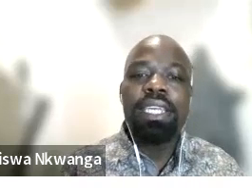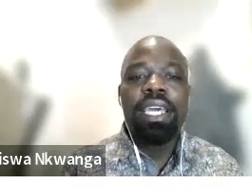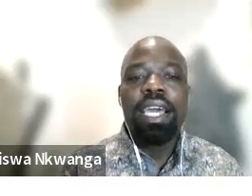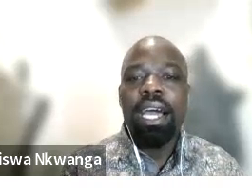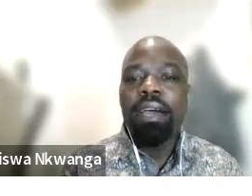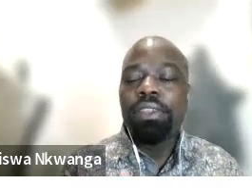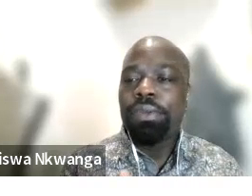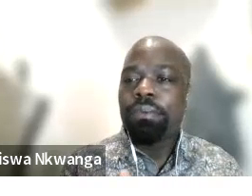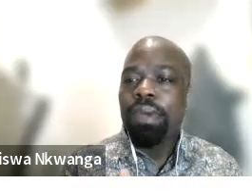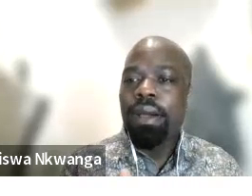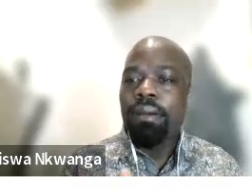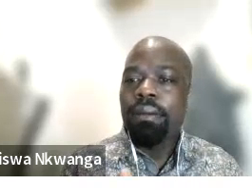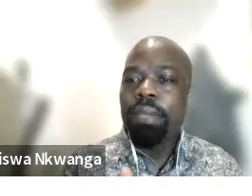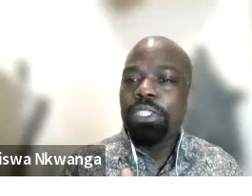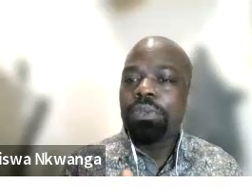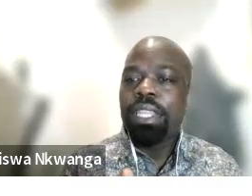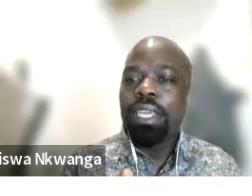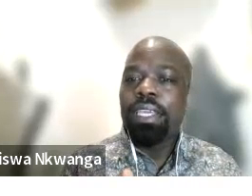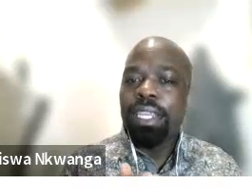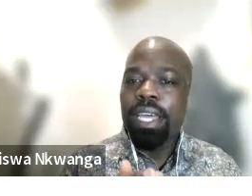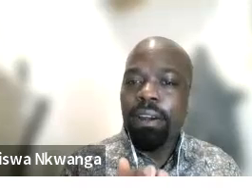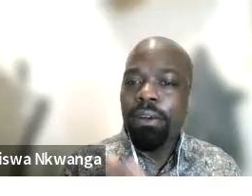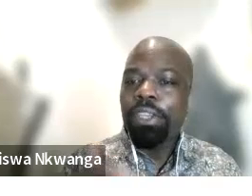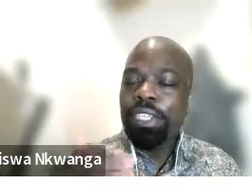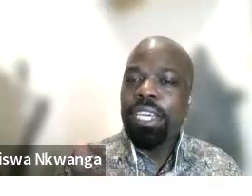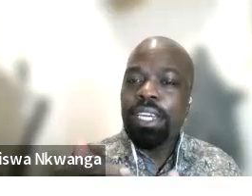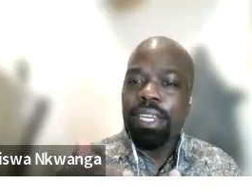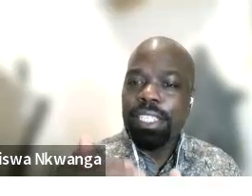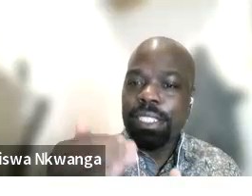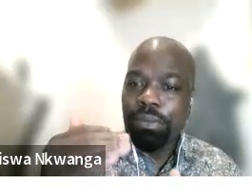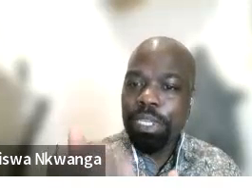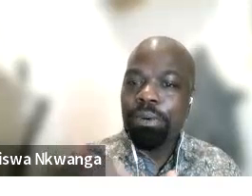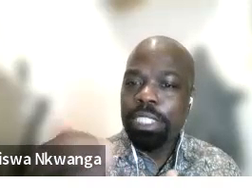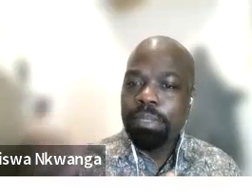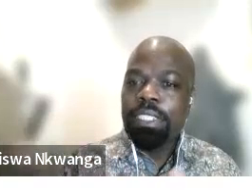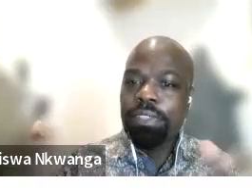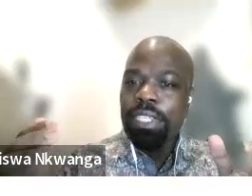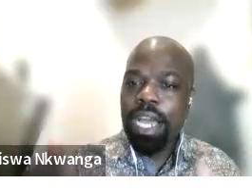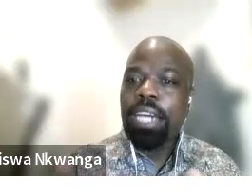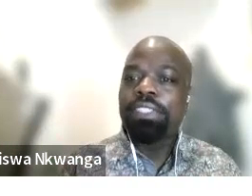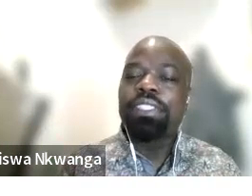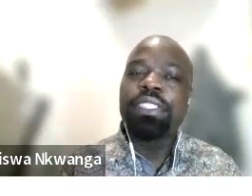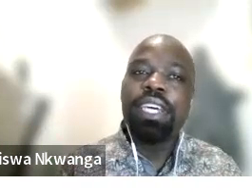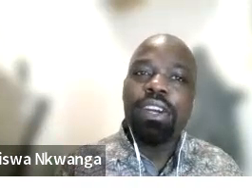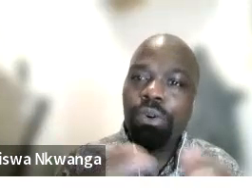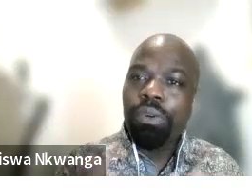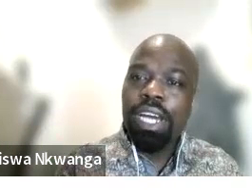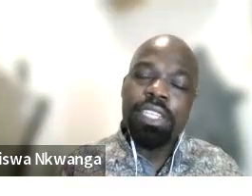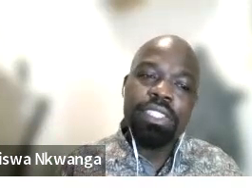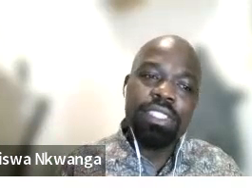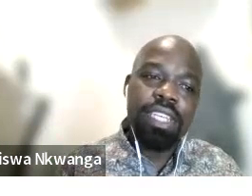in 2019 to make sure that they are going to take real specific actions, concrete actions